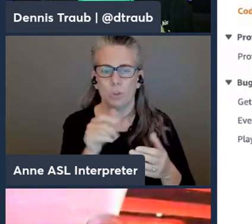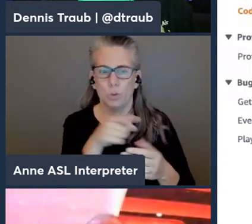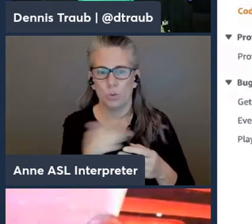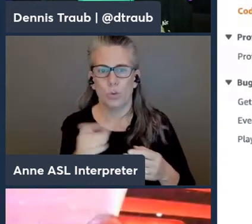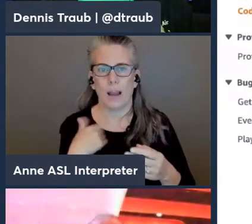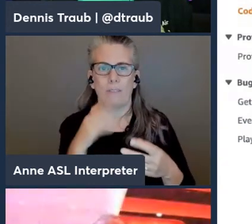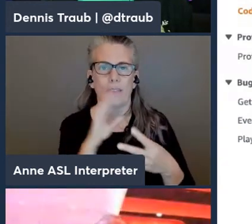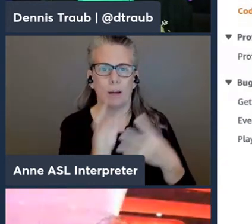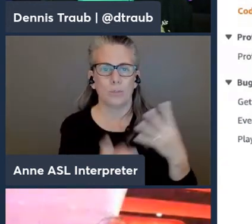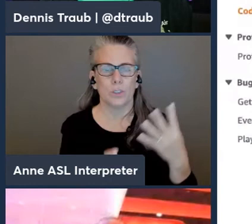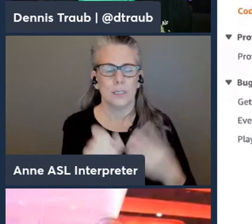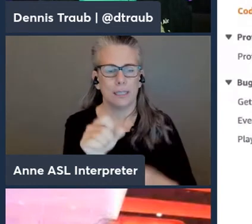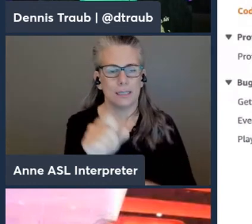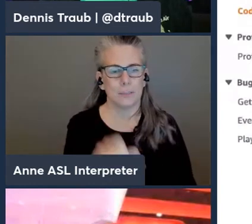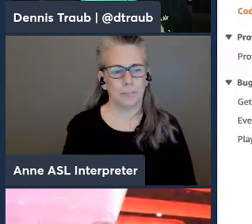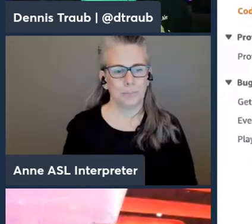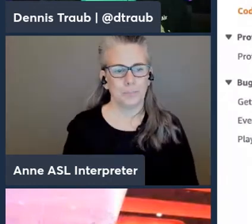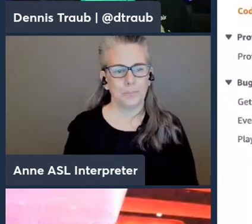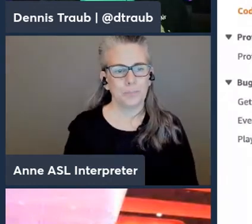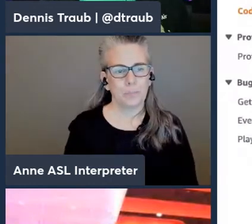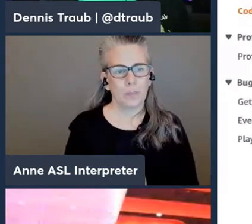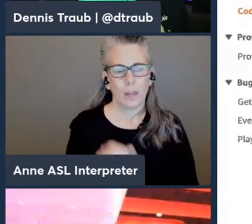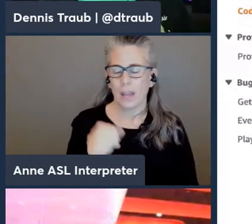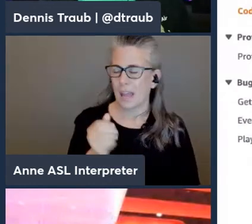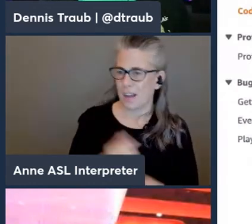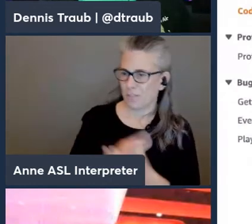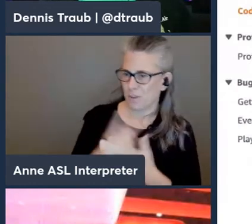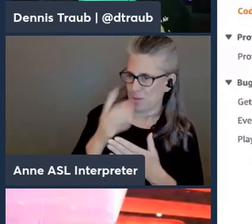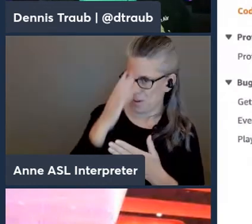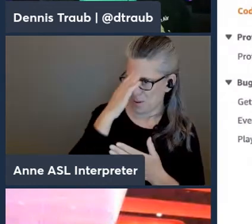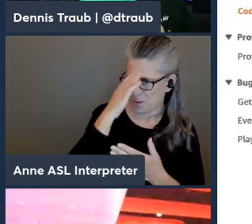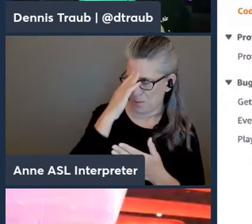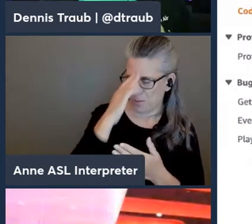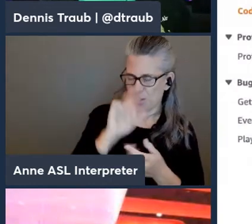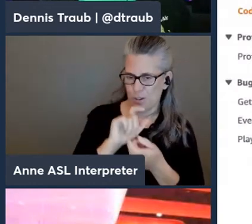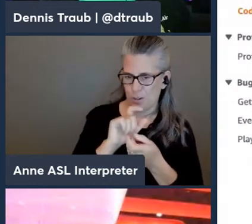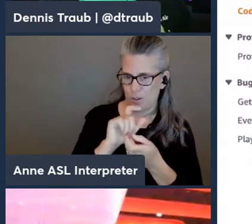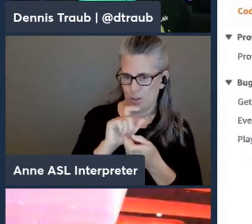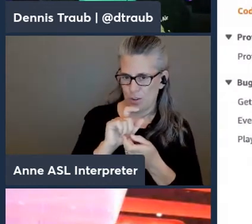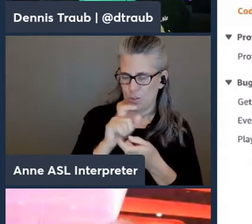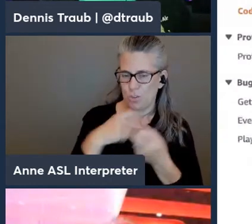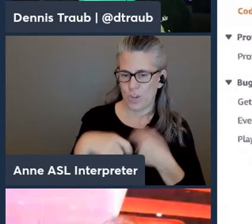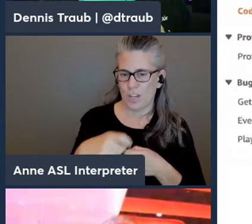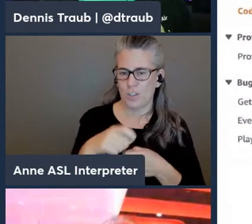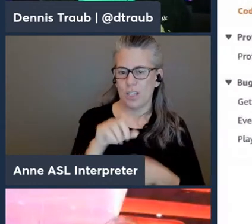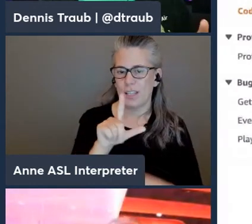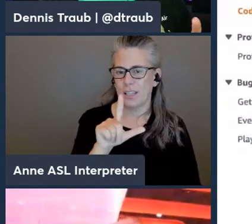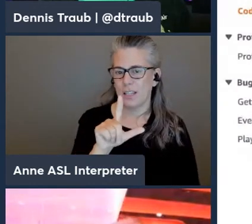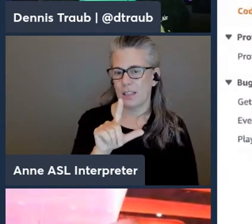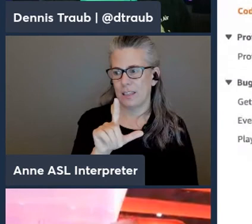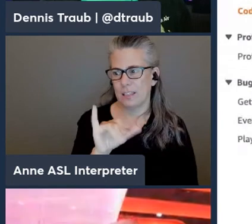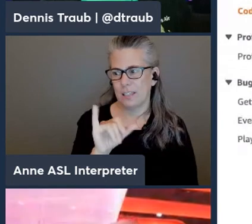Everybody knows changing those lint templates that you usually have, the defaults,